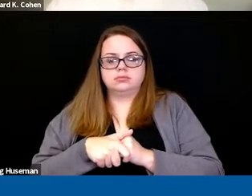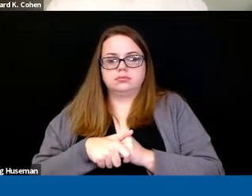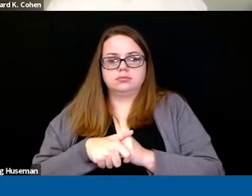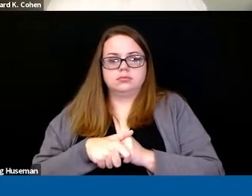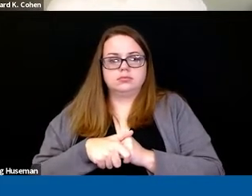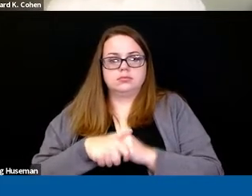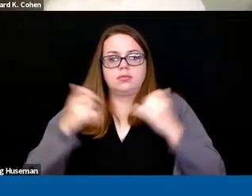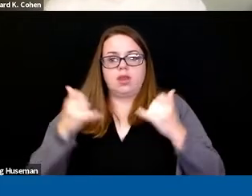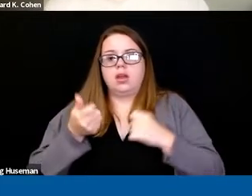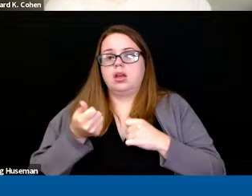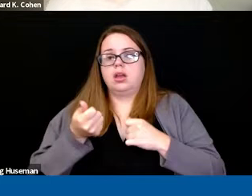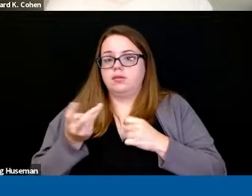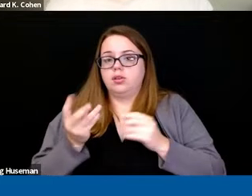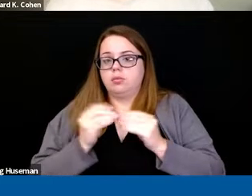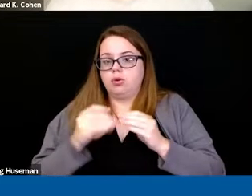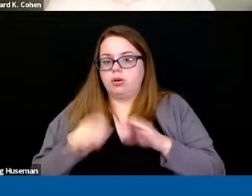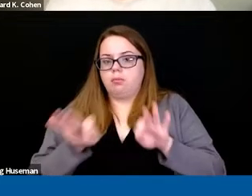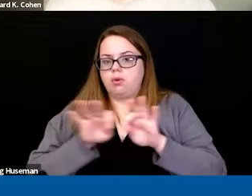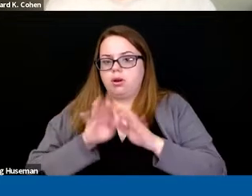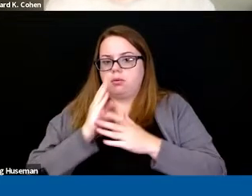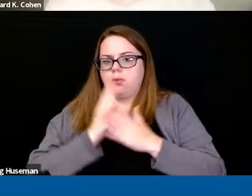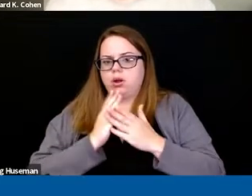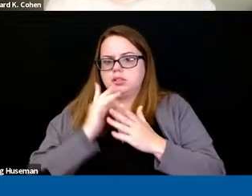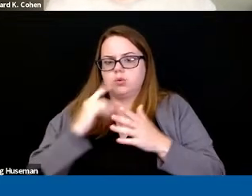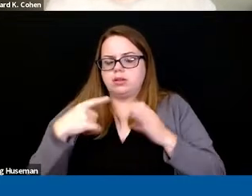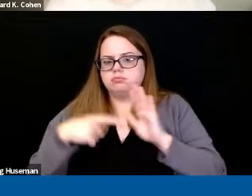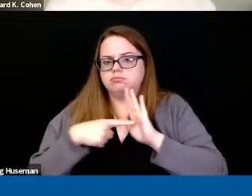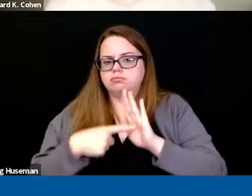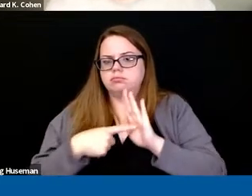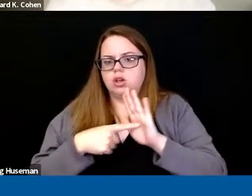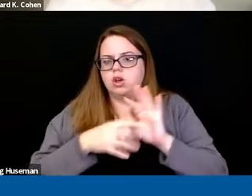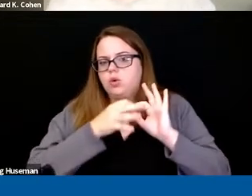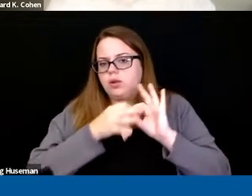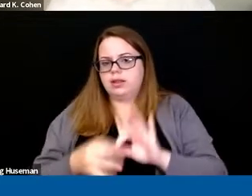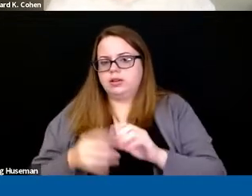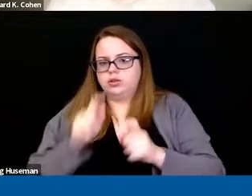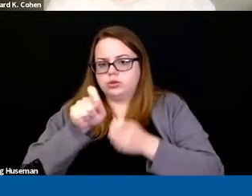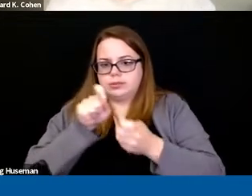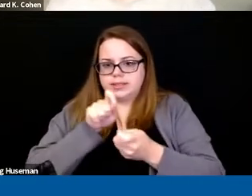Now a few more important sections I want to point out related to specific composite roles.